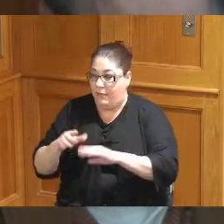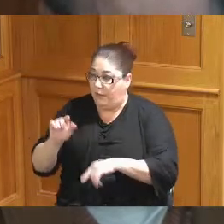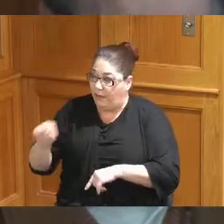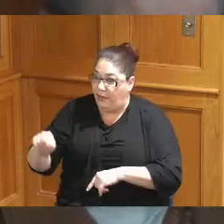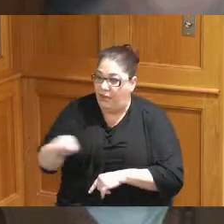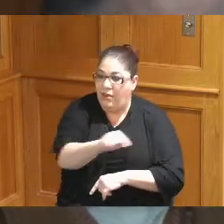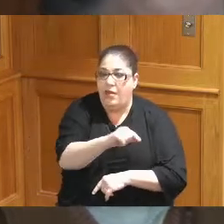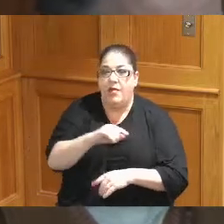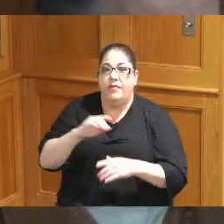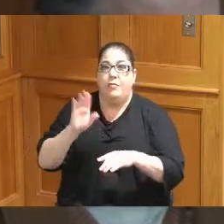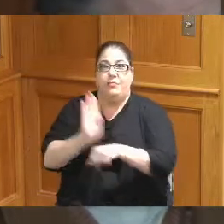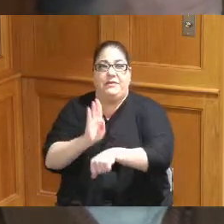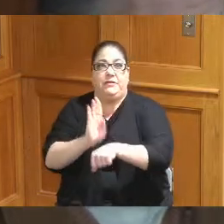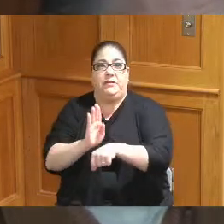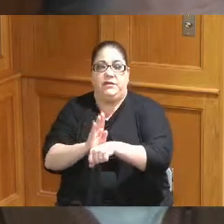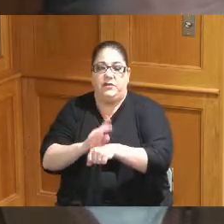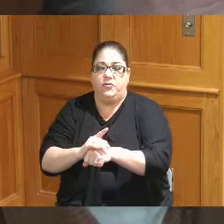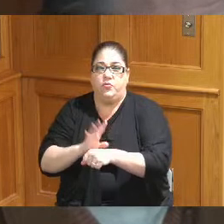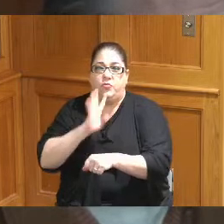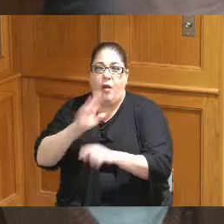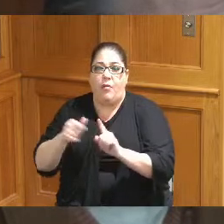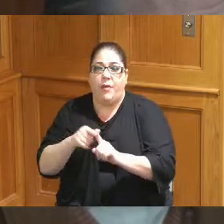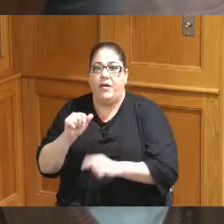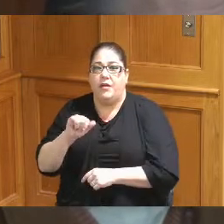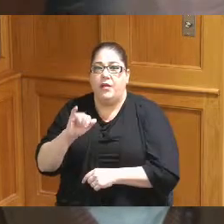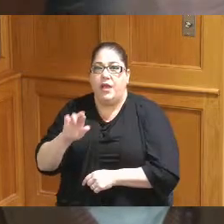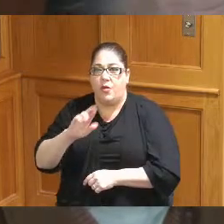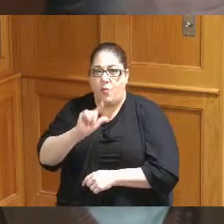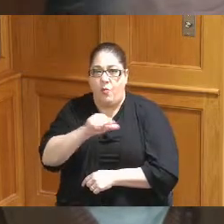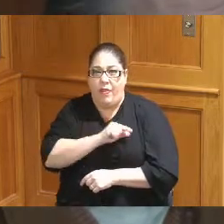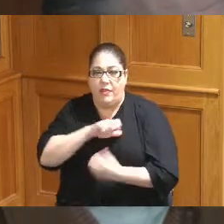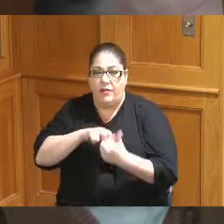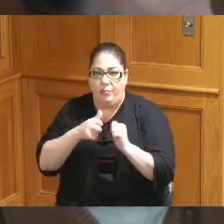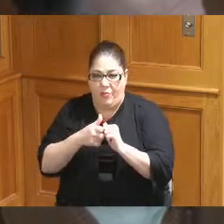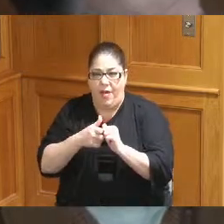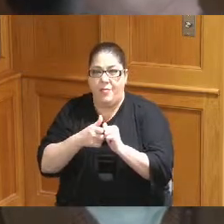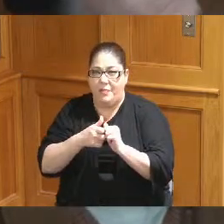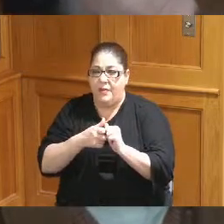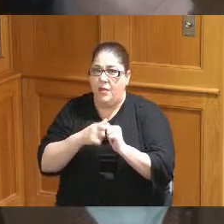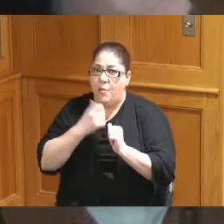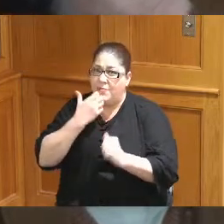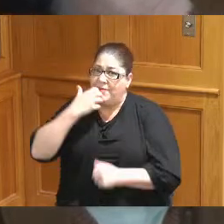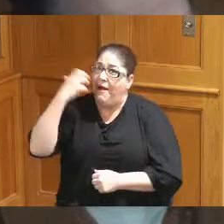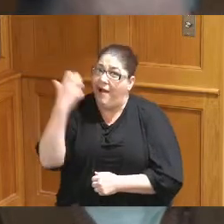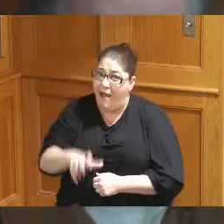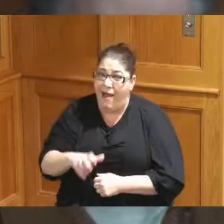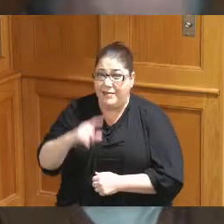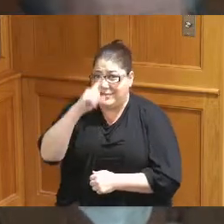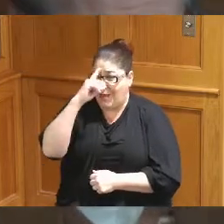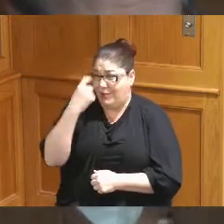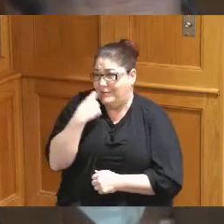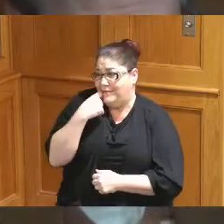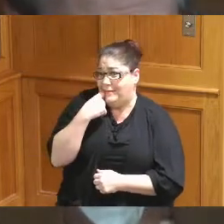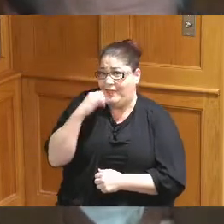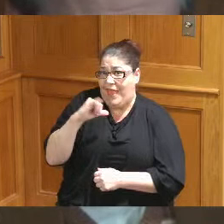quality concerns now that has gone away and it was a particularly hot summer as I recall and that did